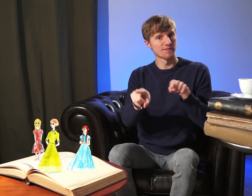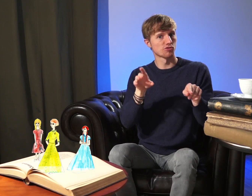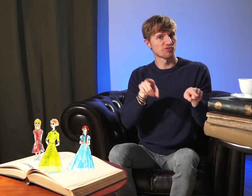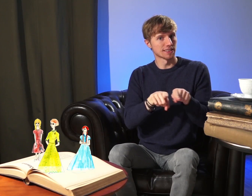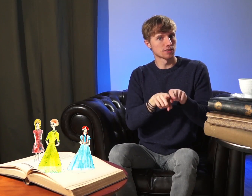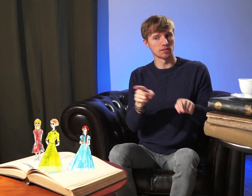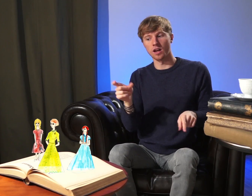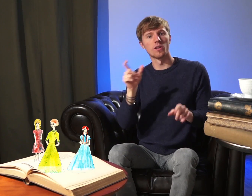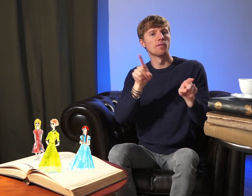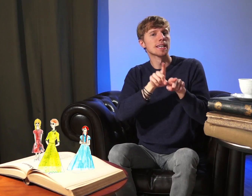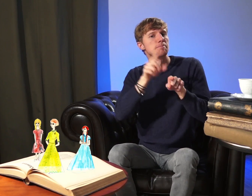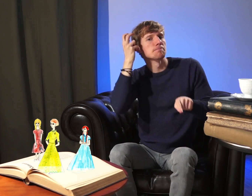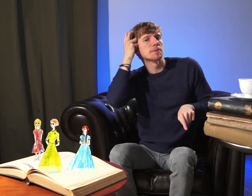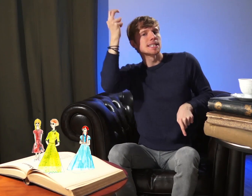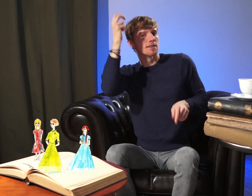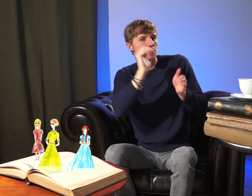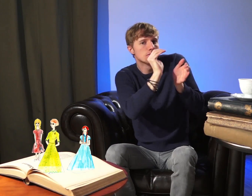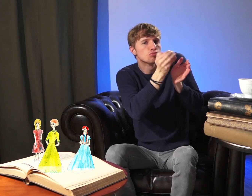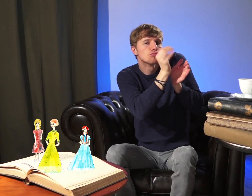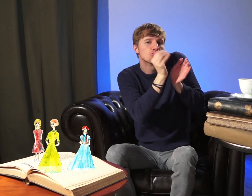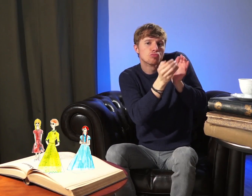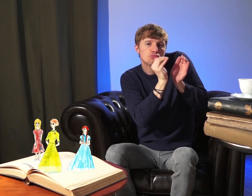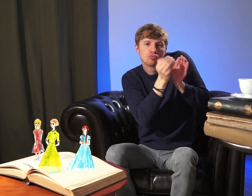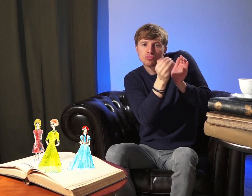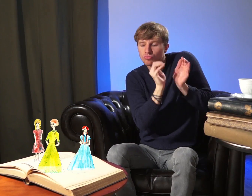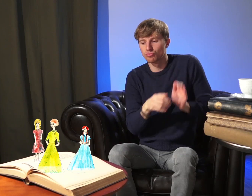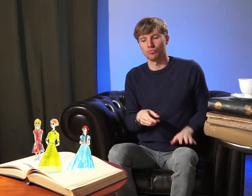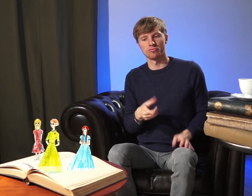while her step-sister was treated like a princess.